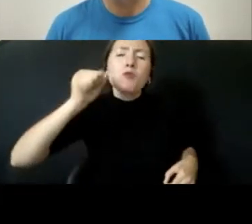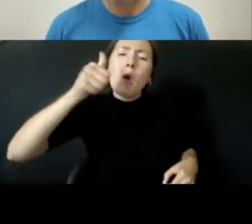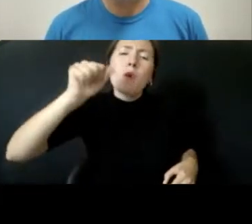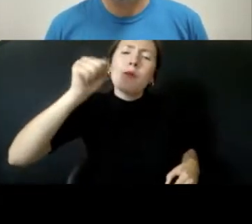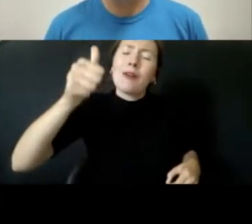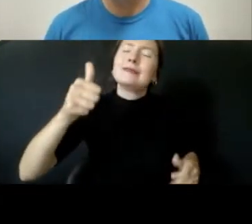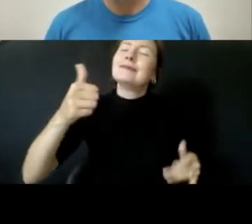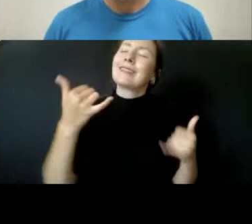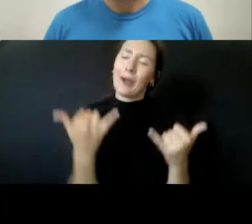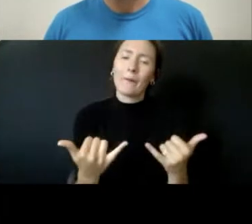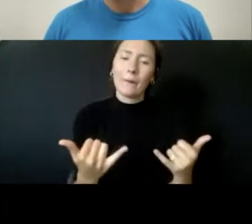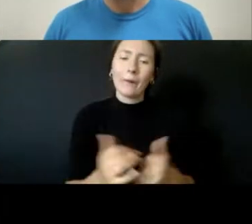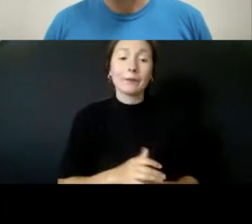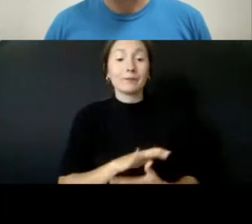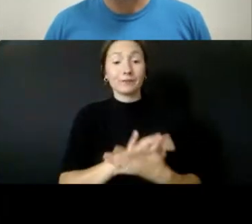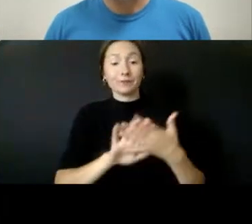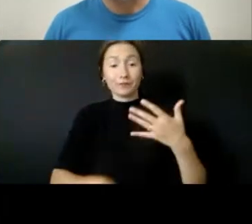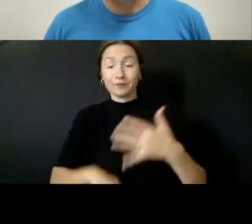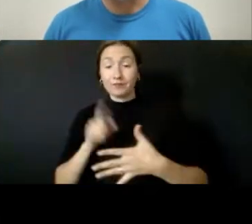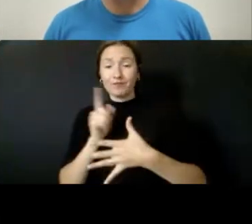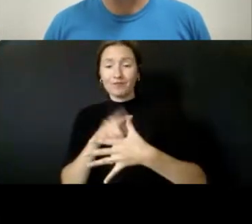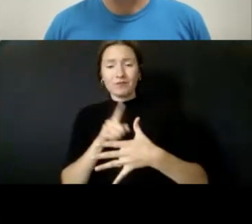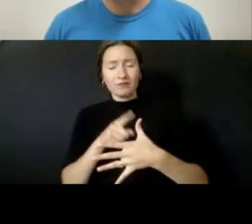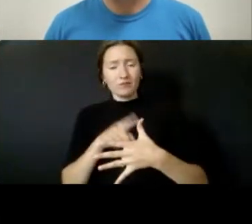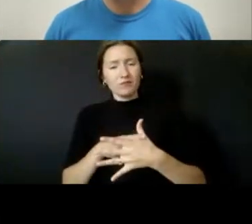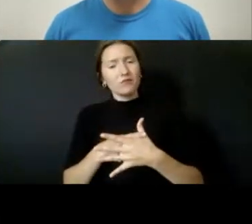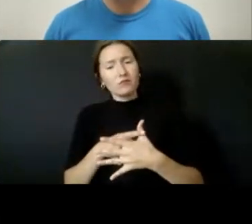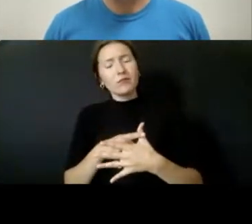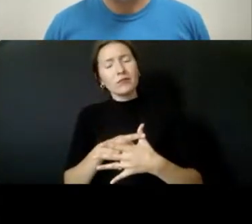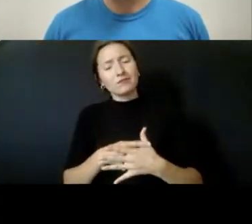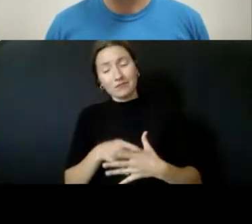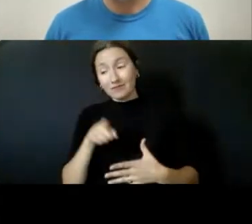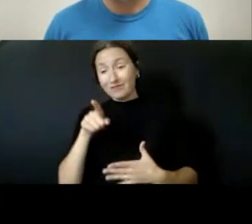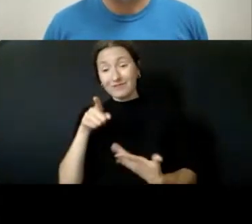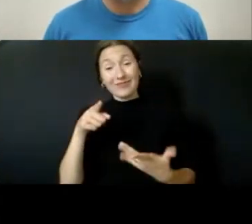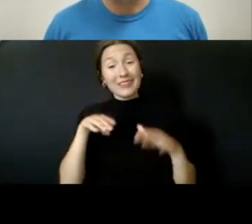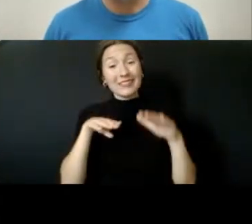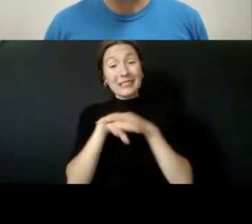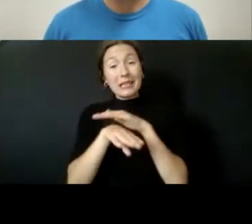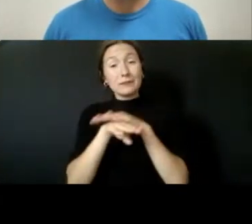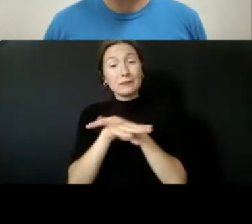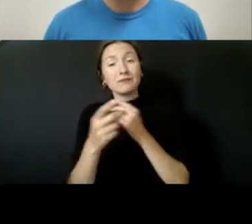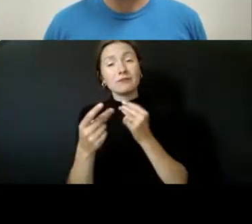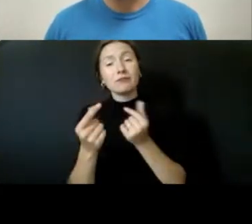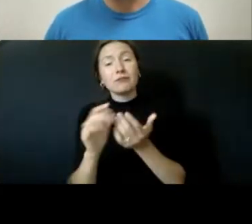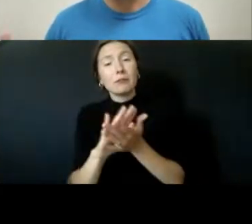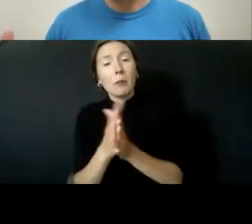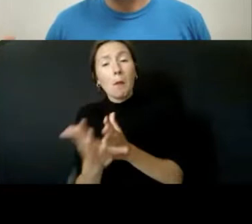the the biggest thing that i hear is how can we make something accessible and it's way too late in